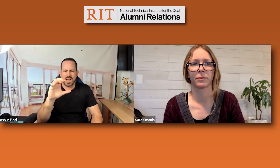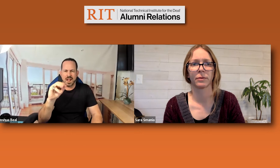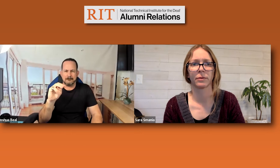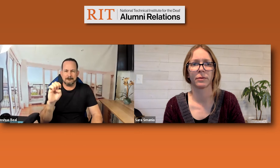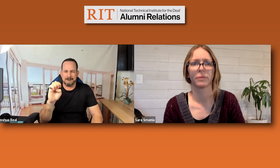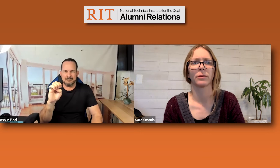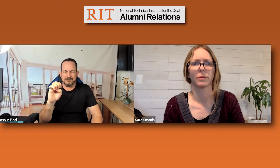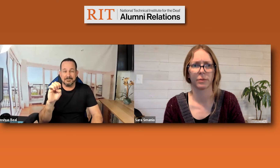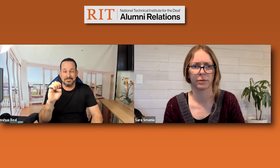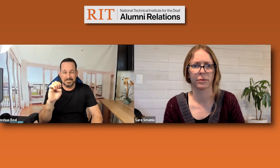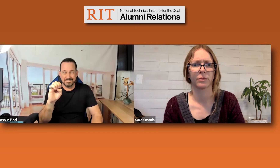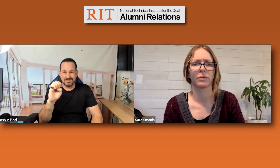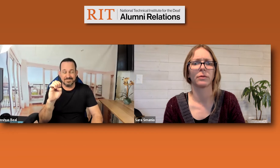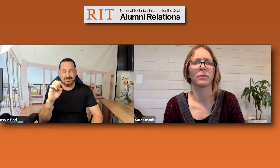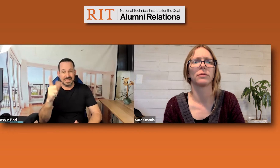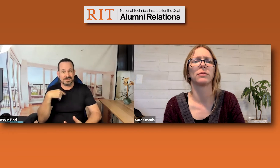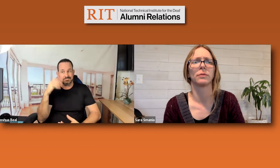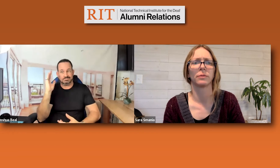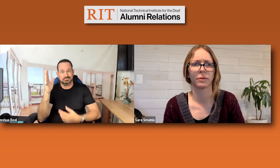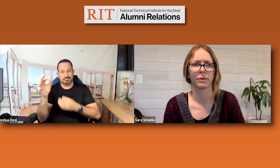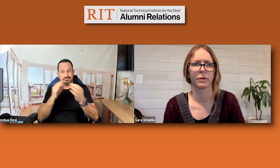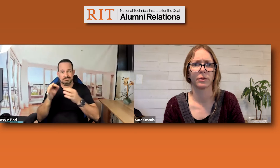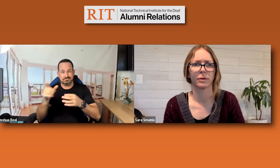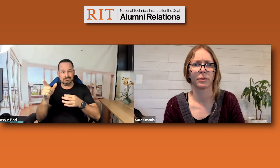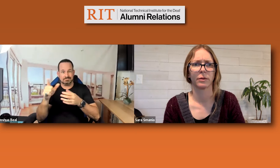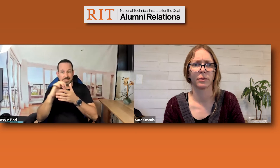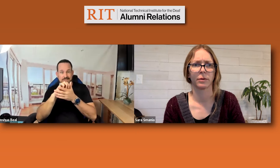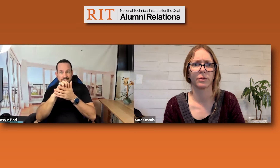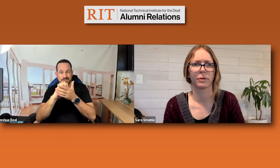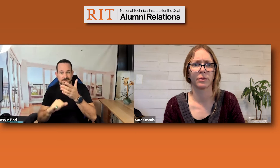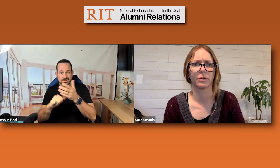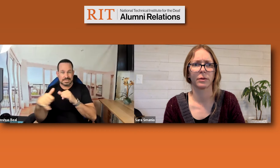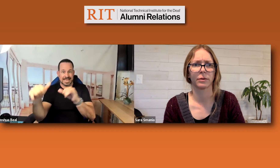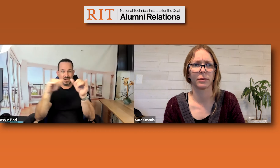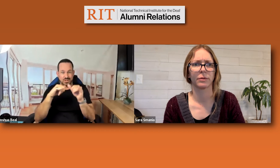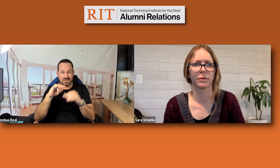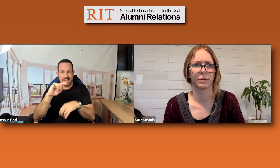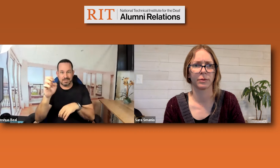then that is converted to your gross income.